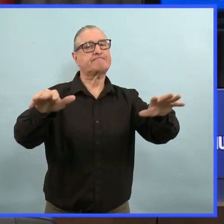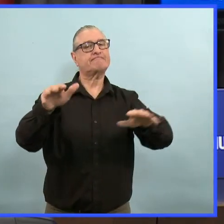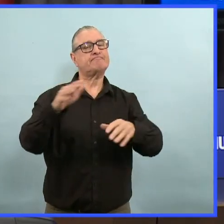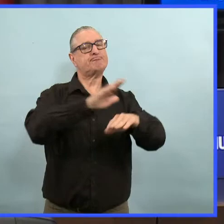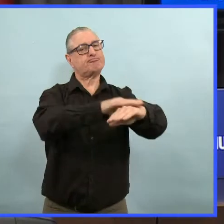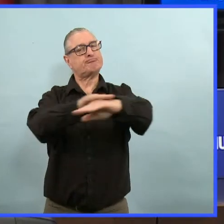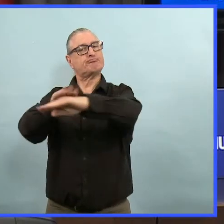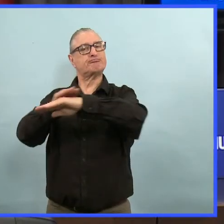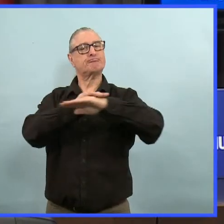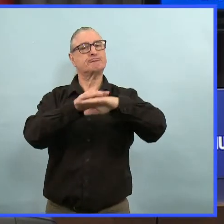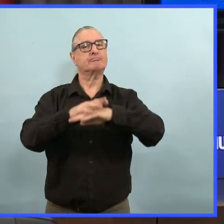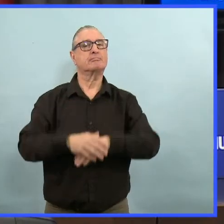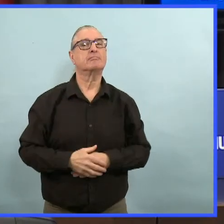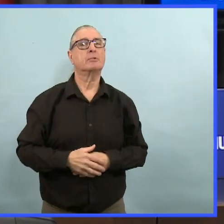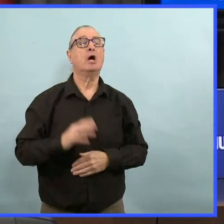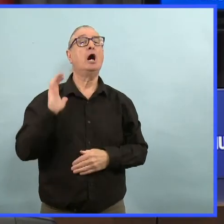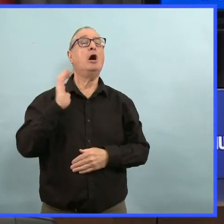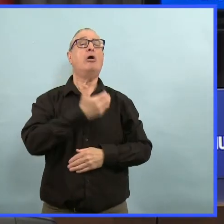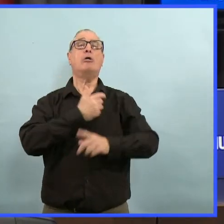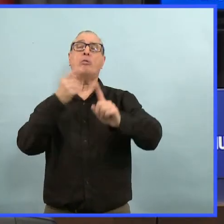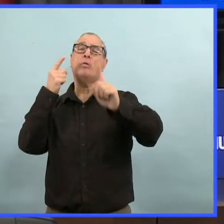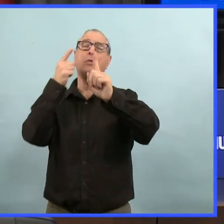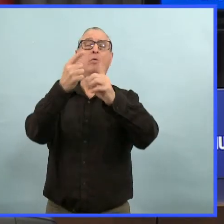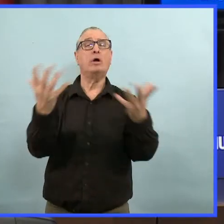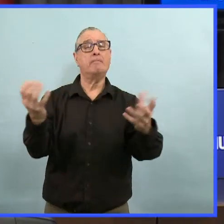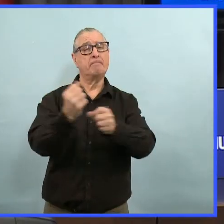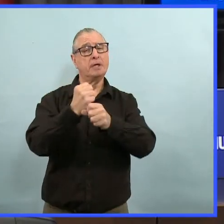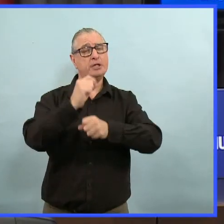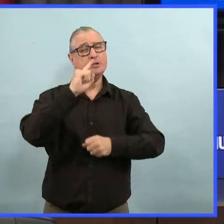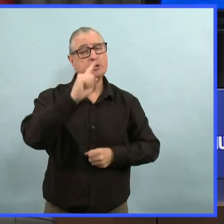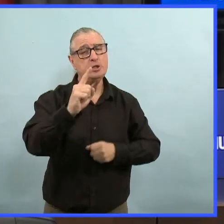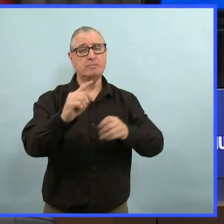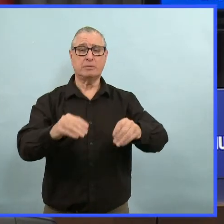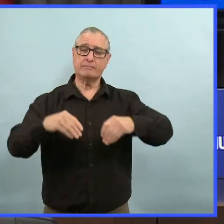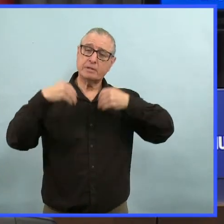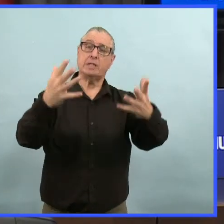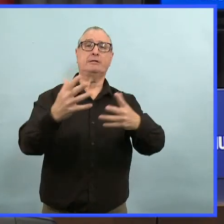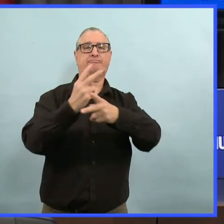and supporting recovery we know that the recent omicron wave combined with